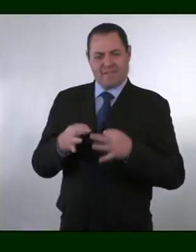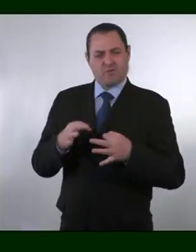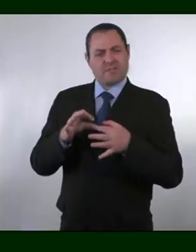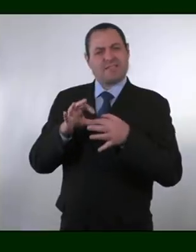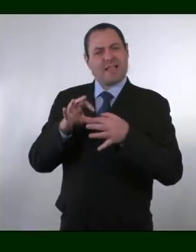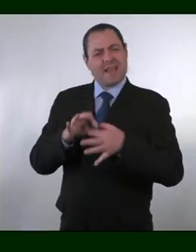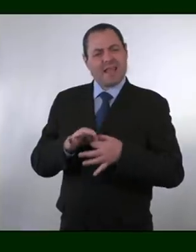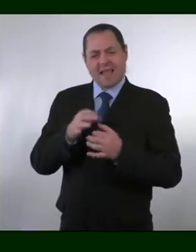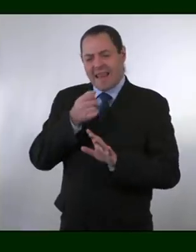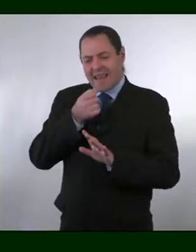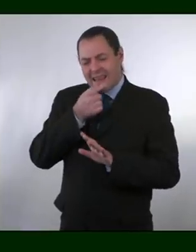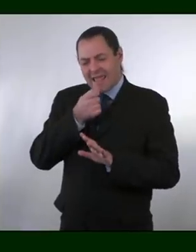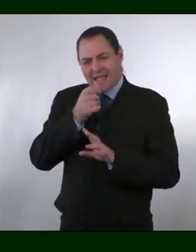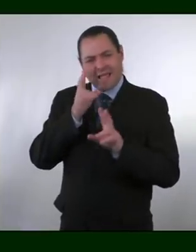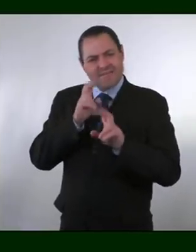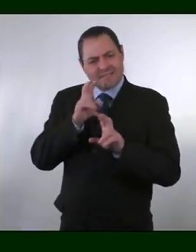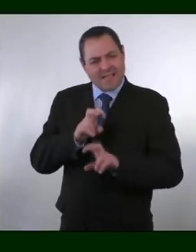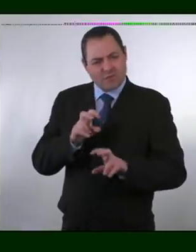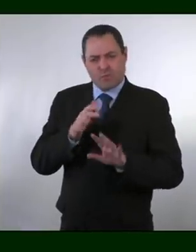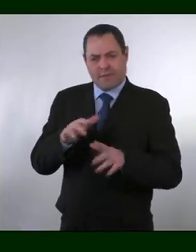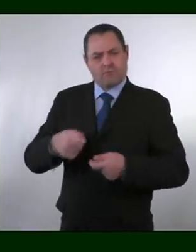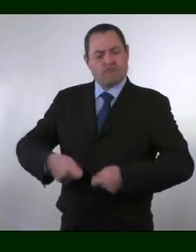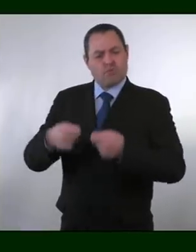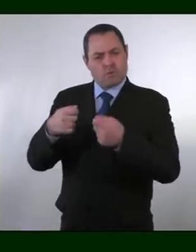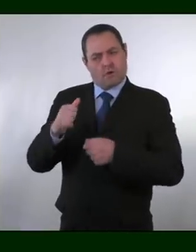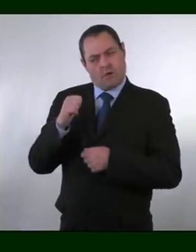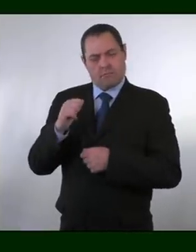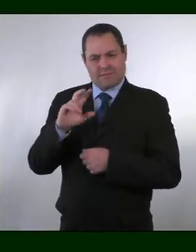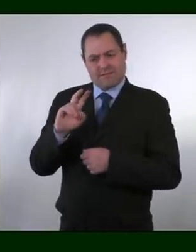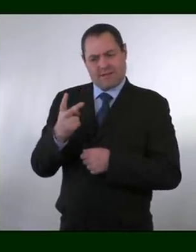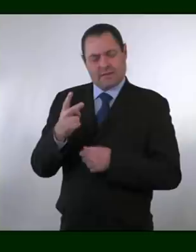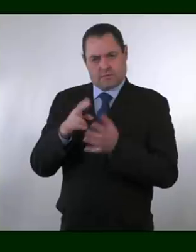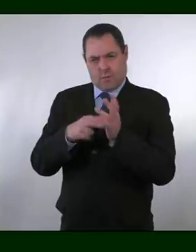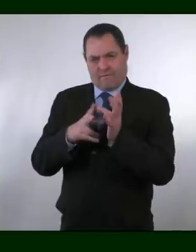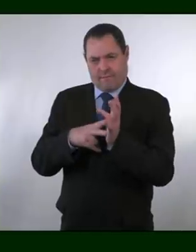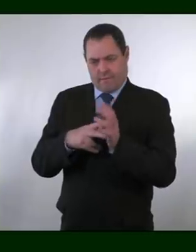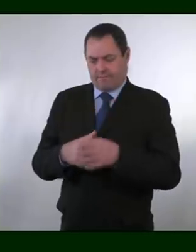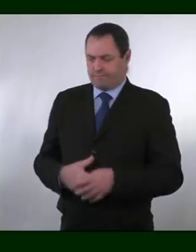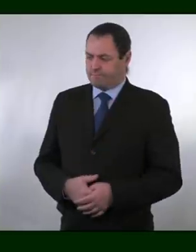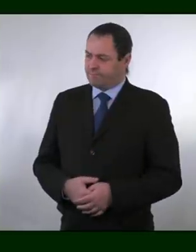investigation that you also referred to in the House on 2 November. As you know, Mr Speaker, I